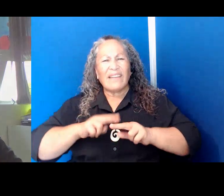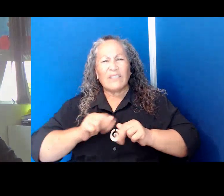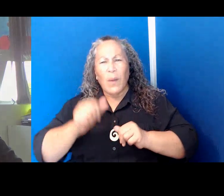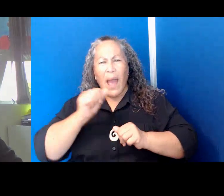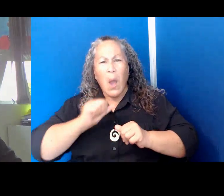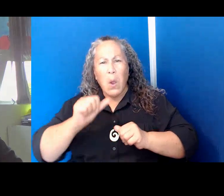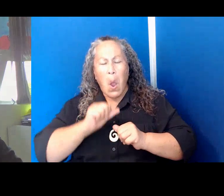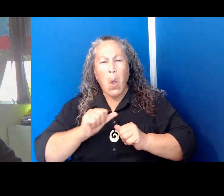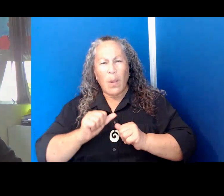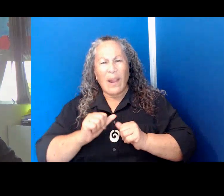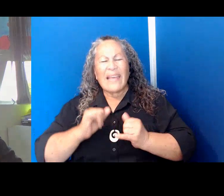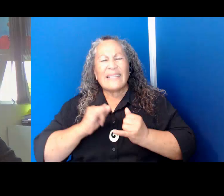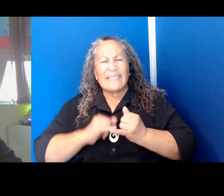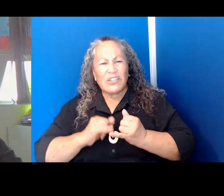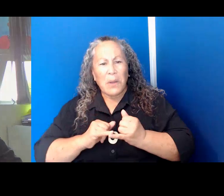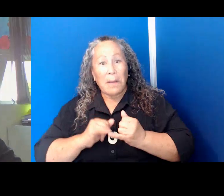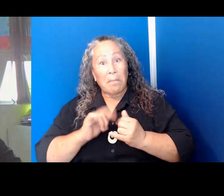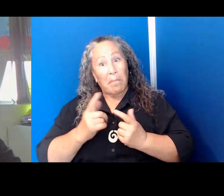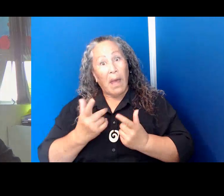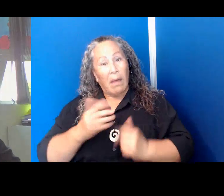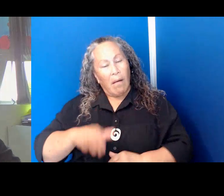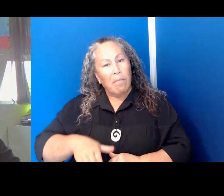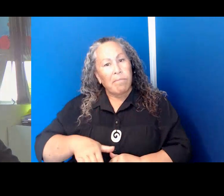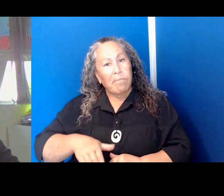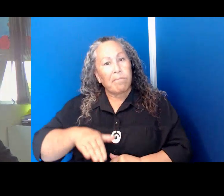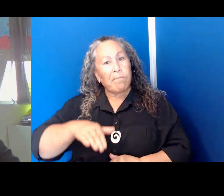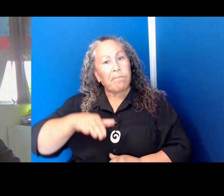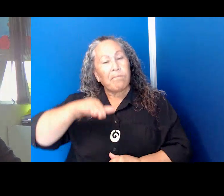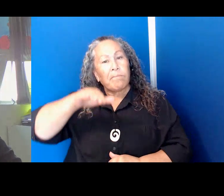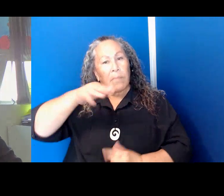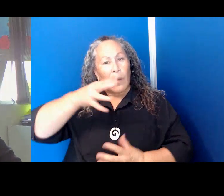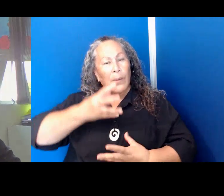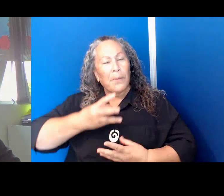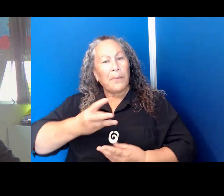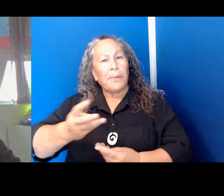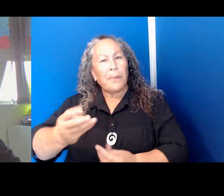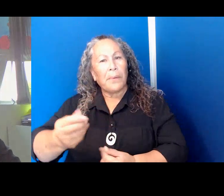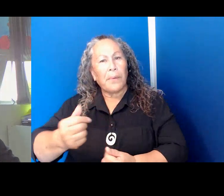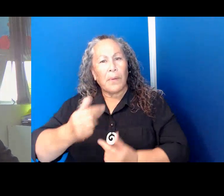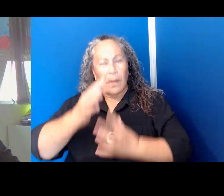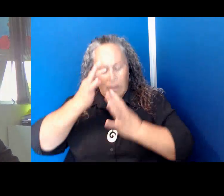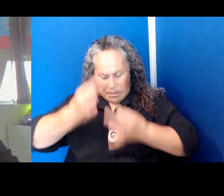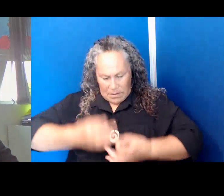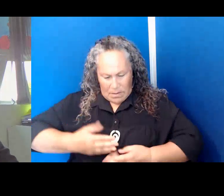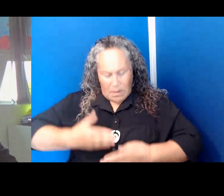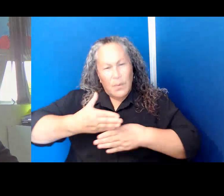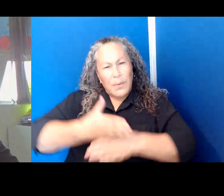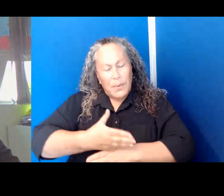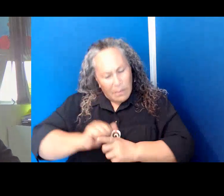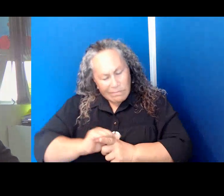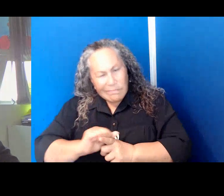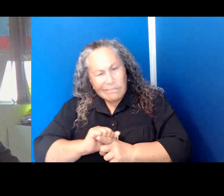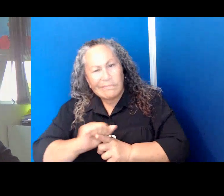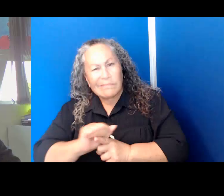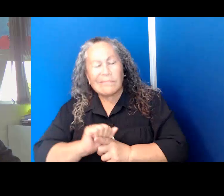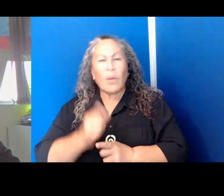but I've slowly come out of that due to a lot of work that was put into me when I was younger.